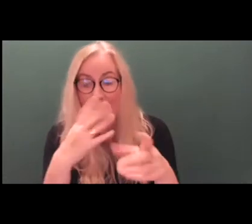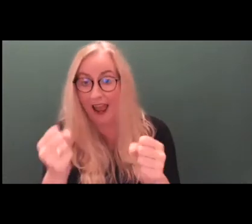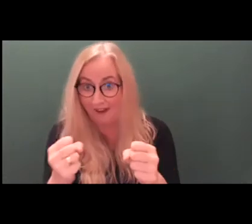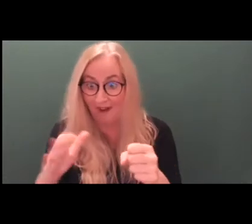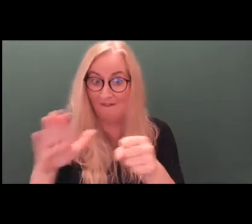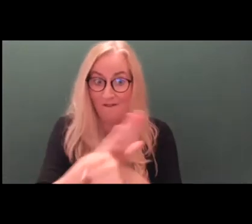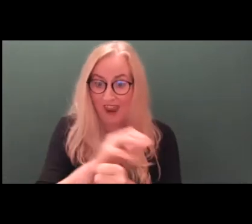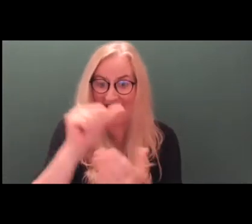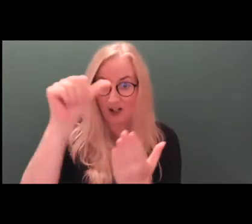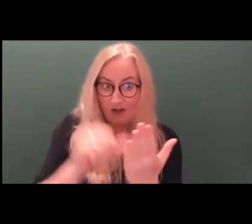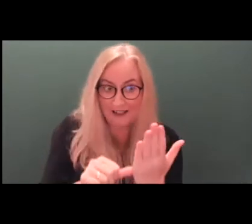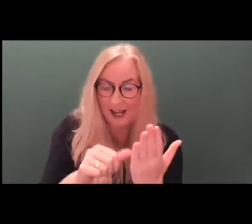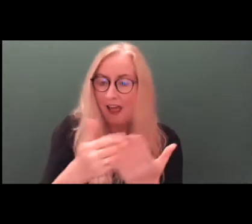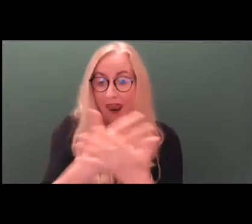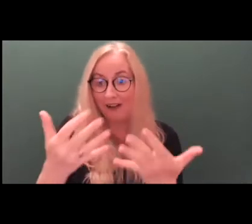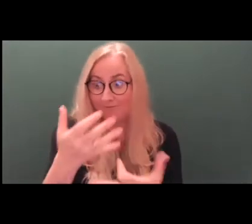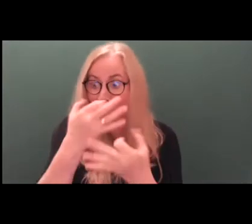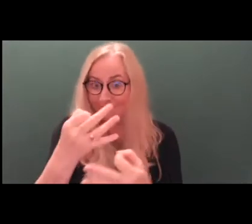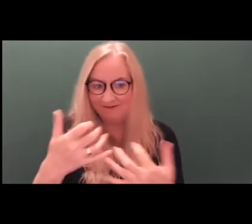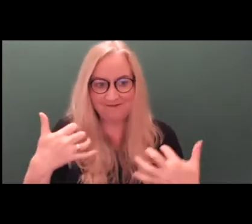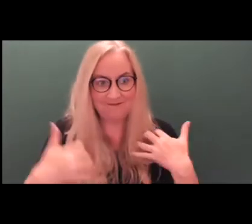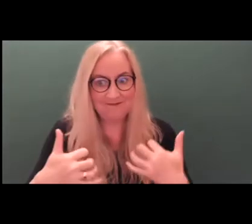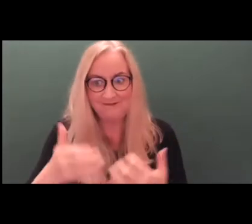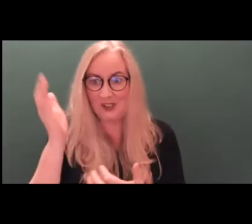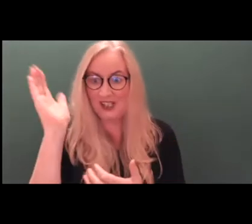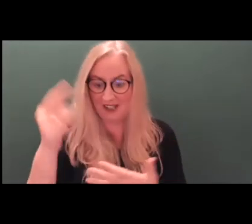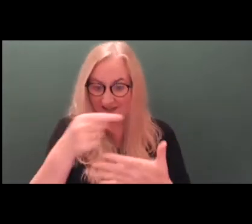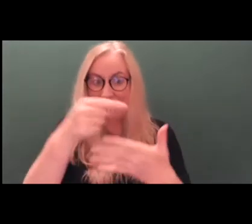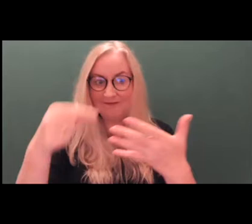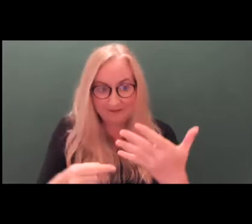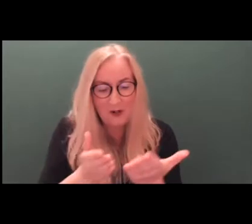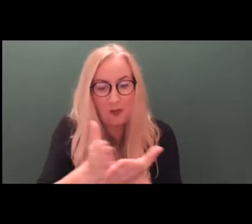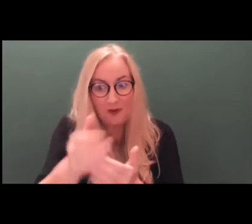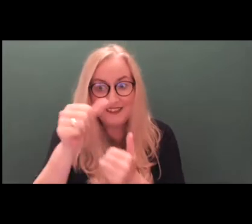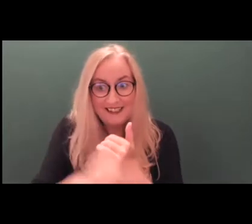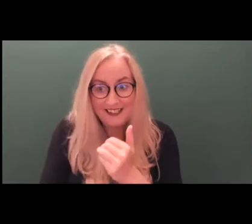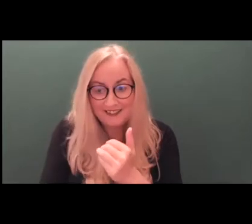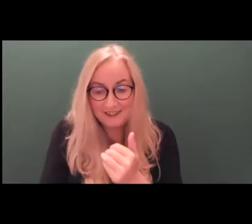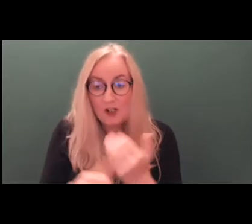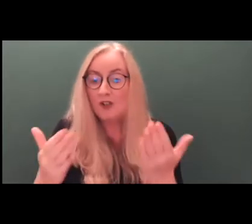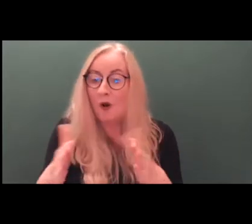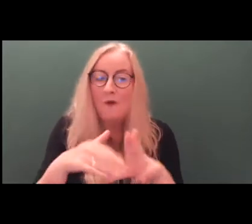and many fascinating speakers as we go through the day. So without further ado,